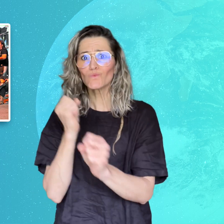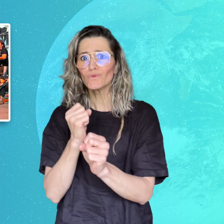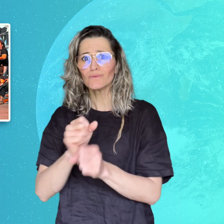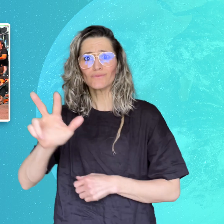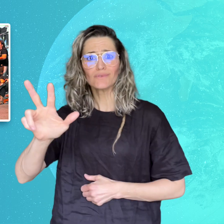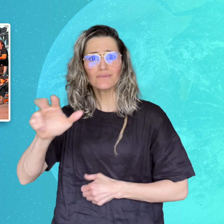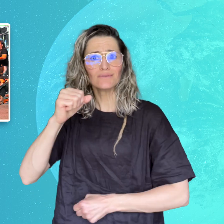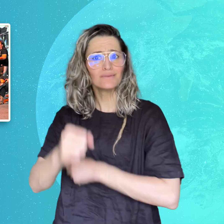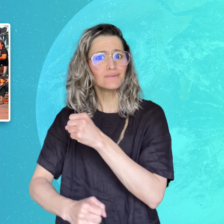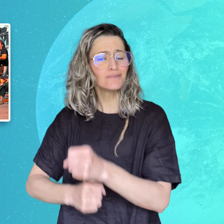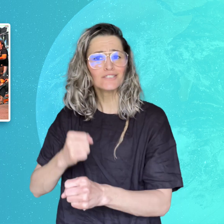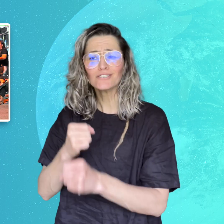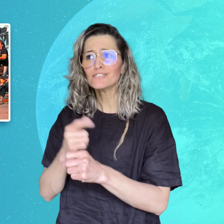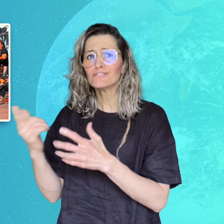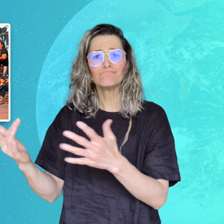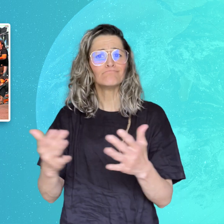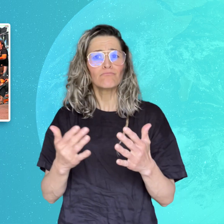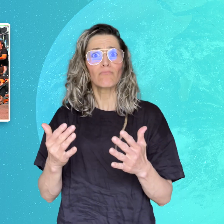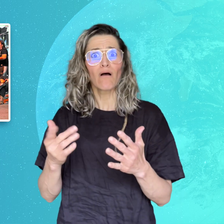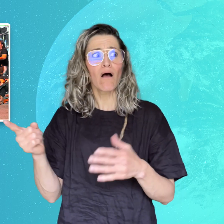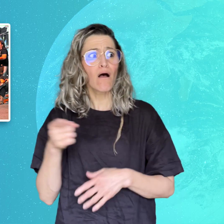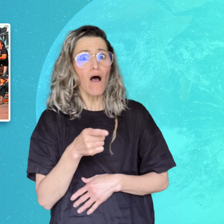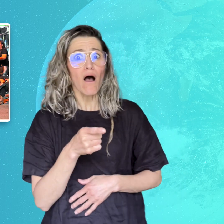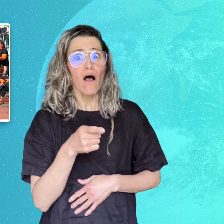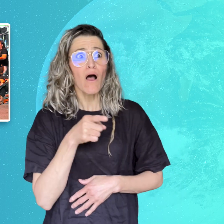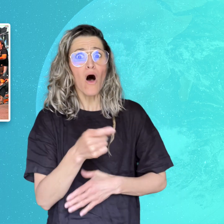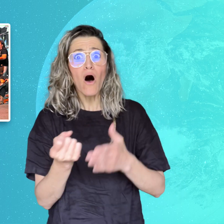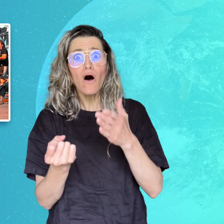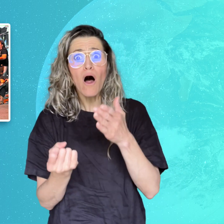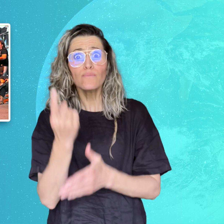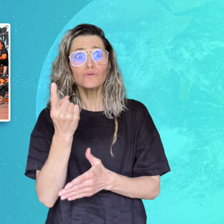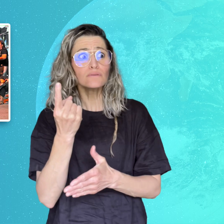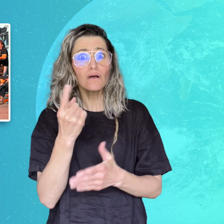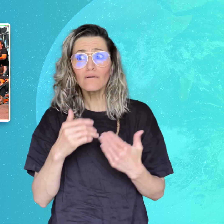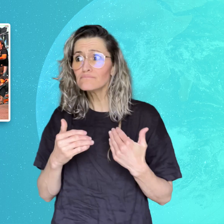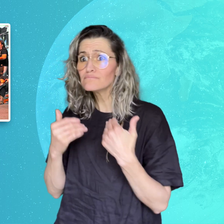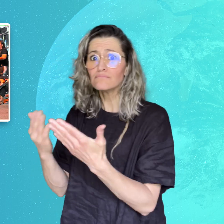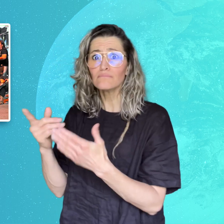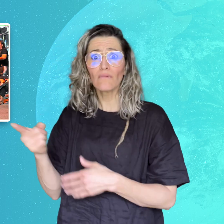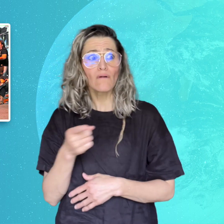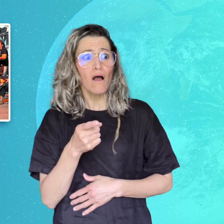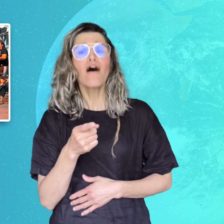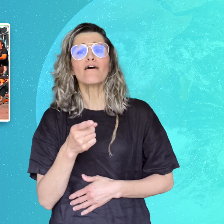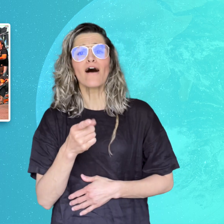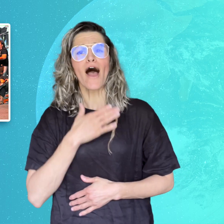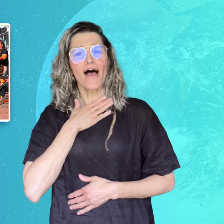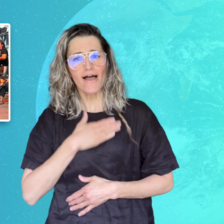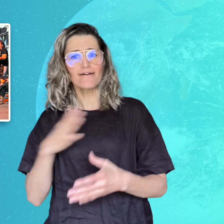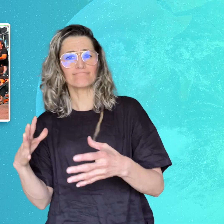when she learned about this opportunity, she took